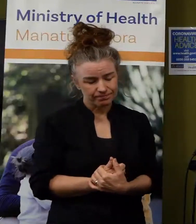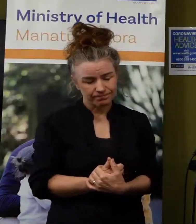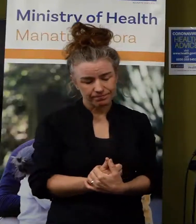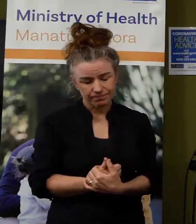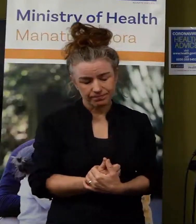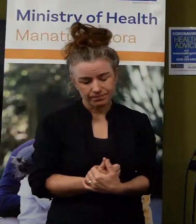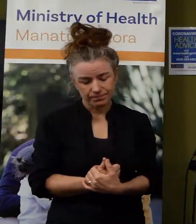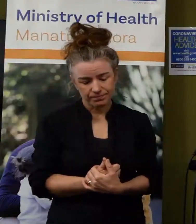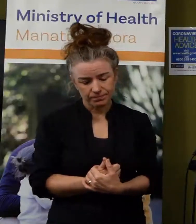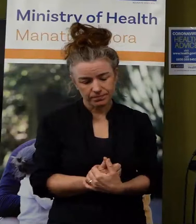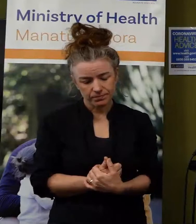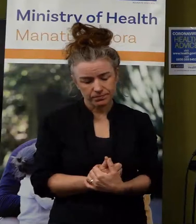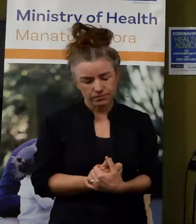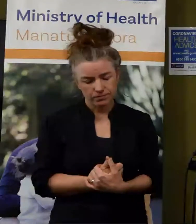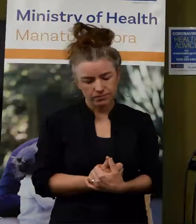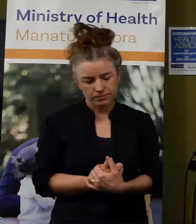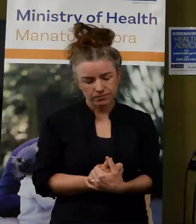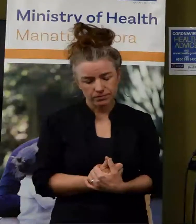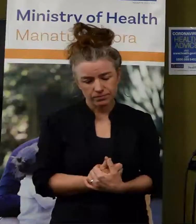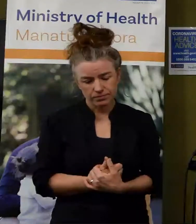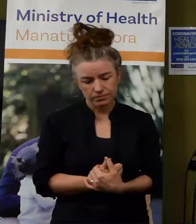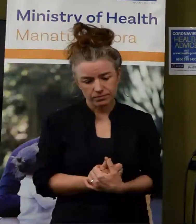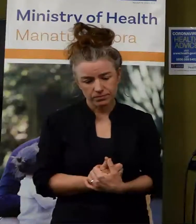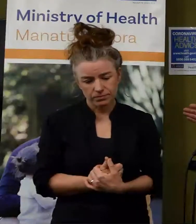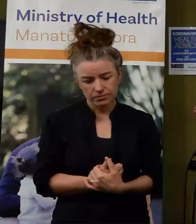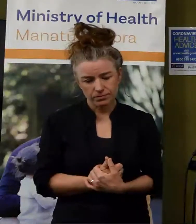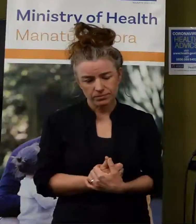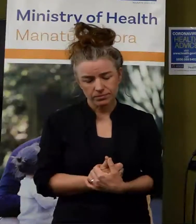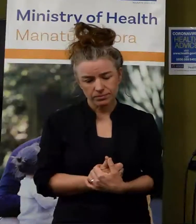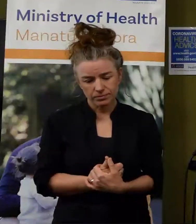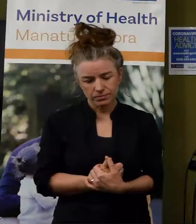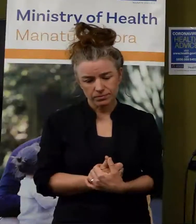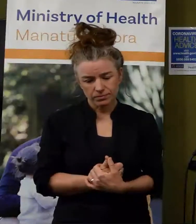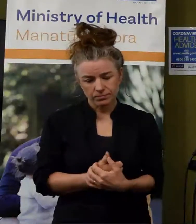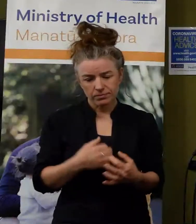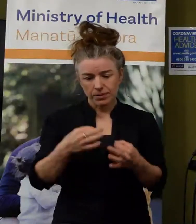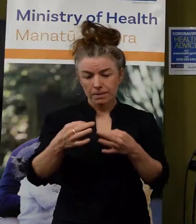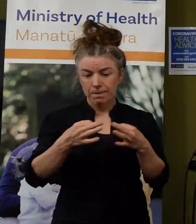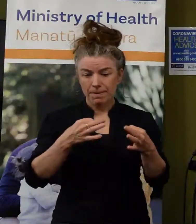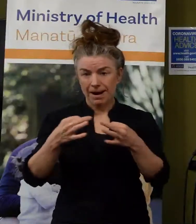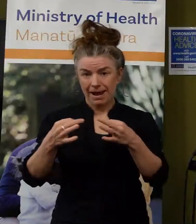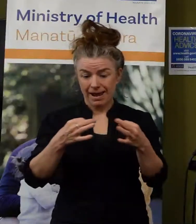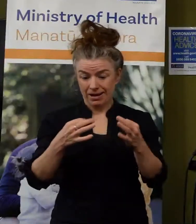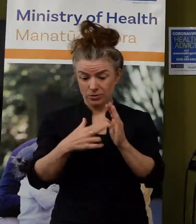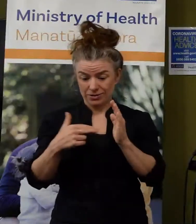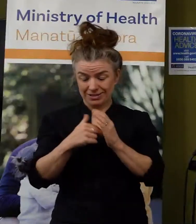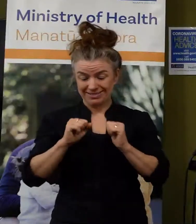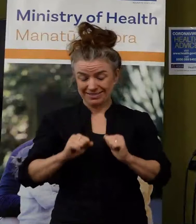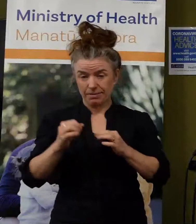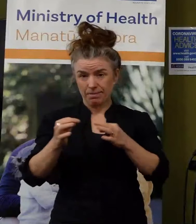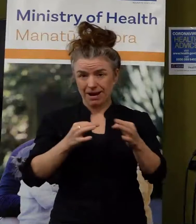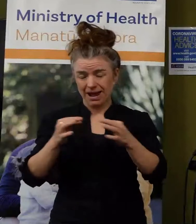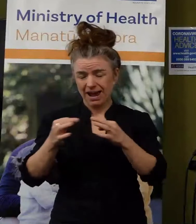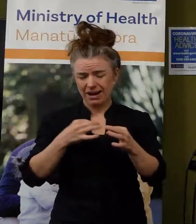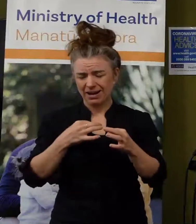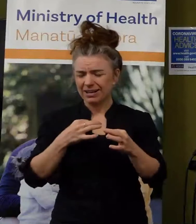As you know, in terms of the overall pandemic plan and the response phase we are in, we're still in that keep it out phase.